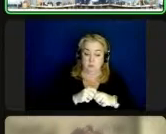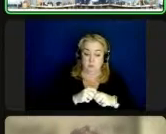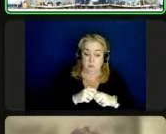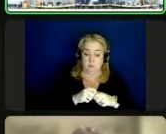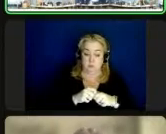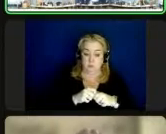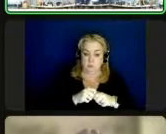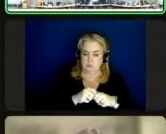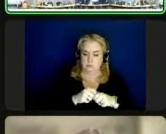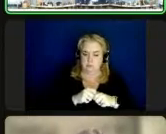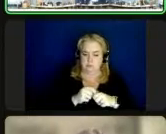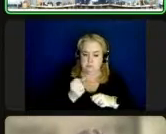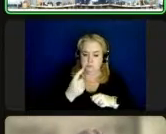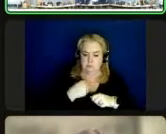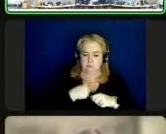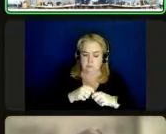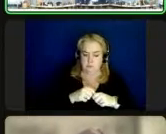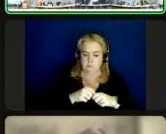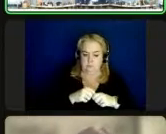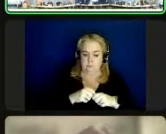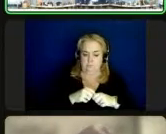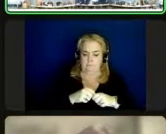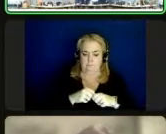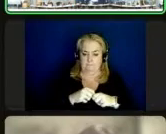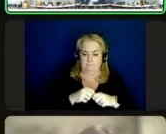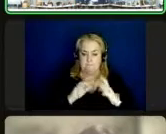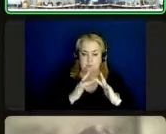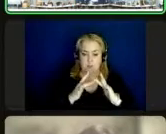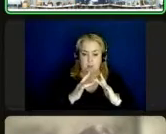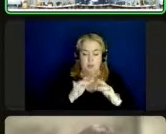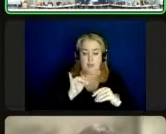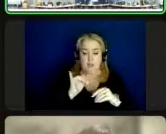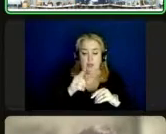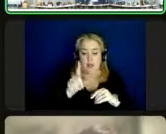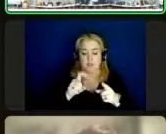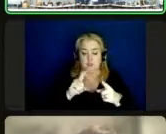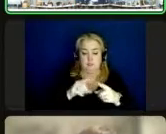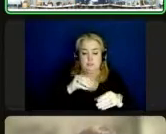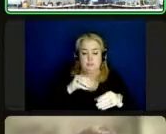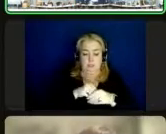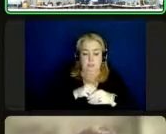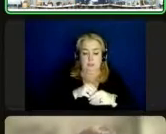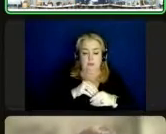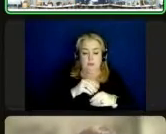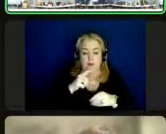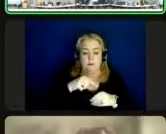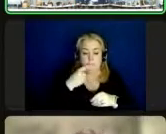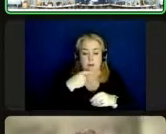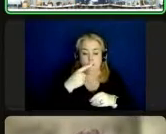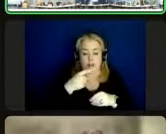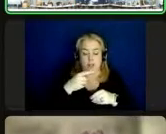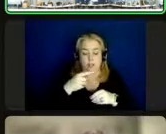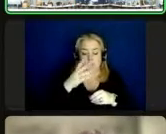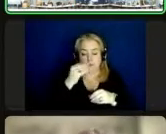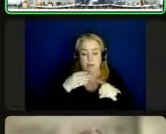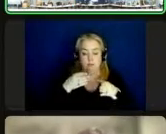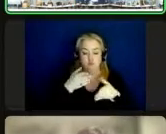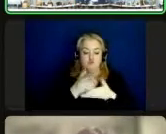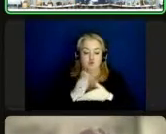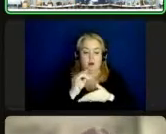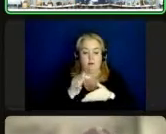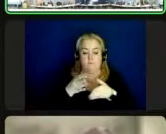TRANSPORTATION?